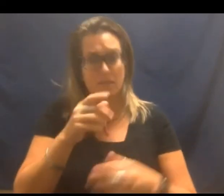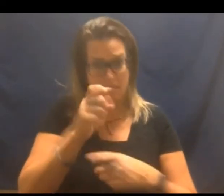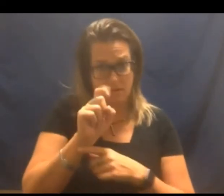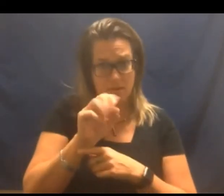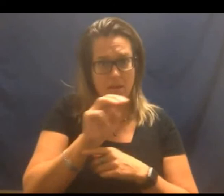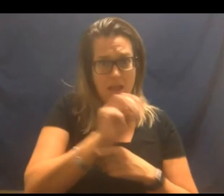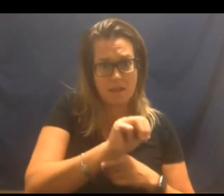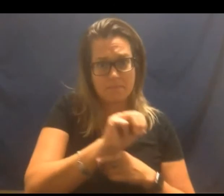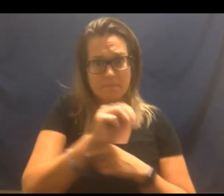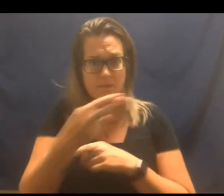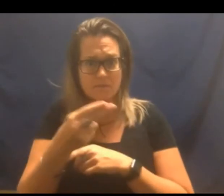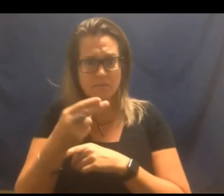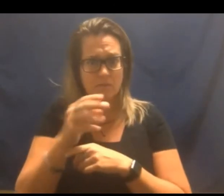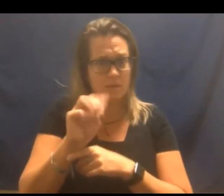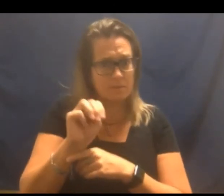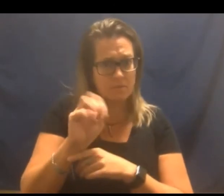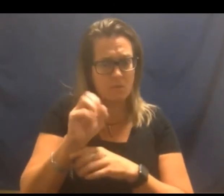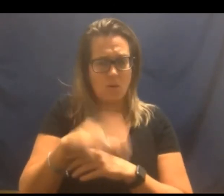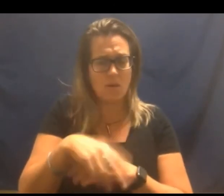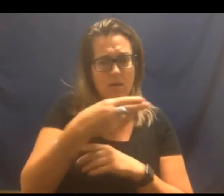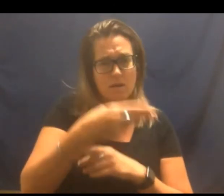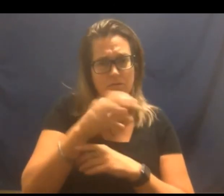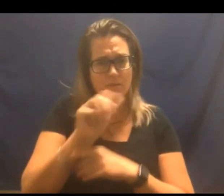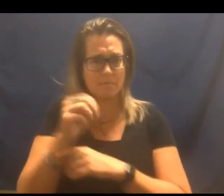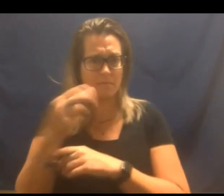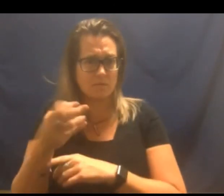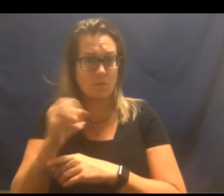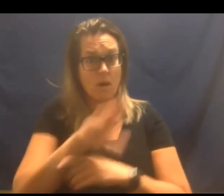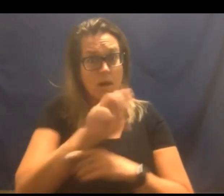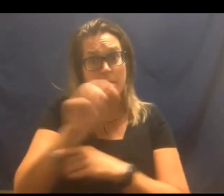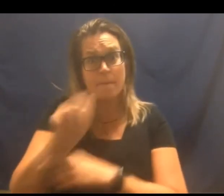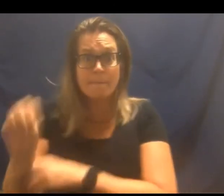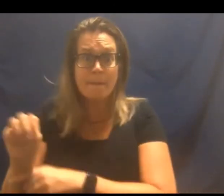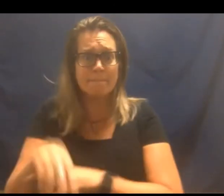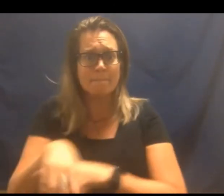Starting from the left side of the waist and identifying whether or not there's